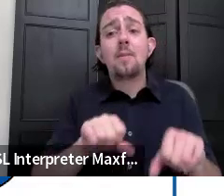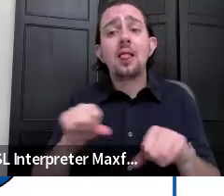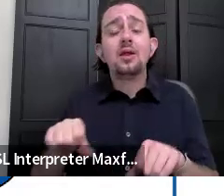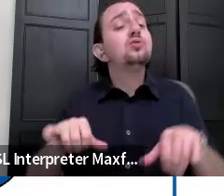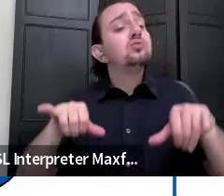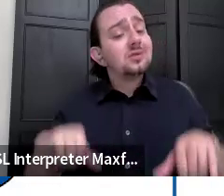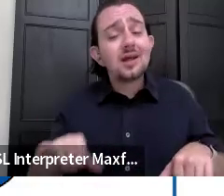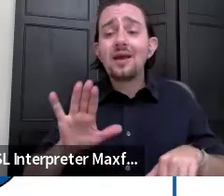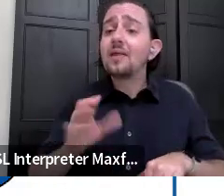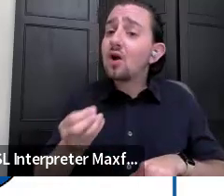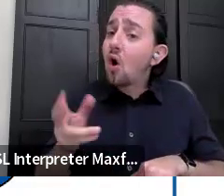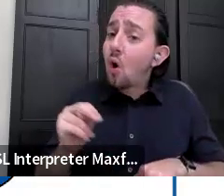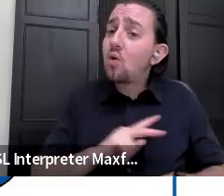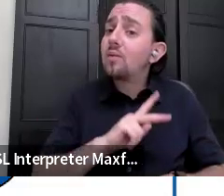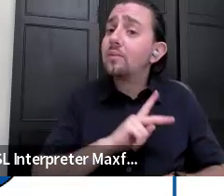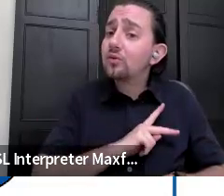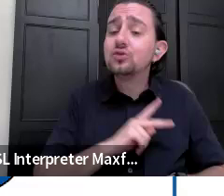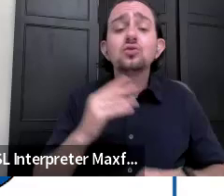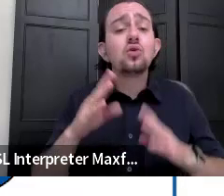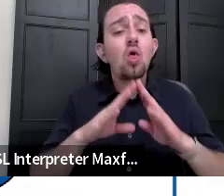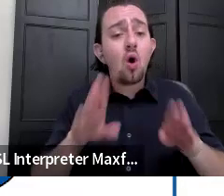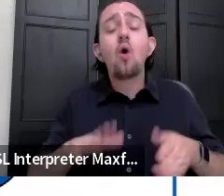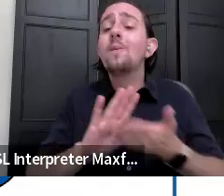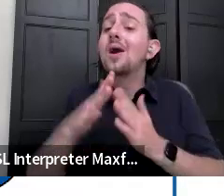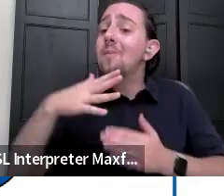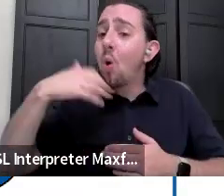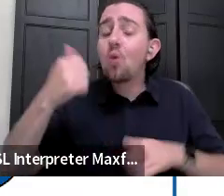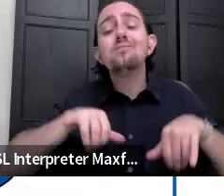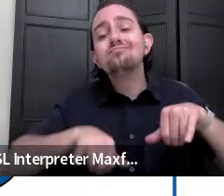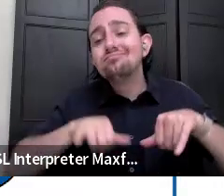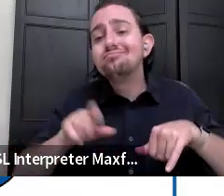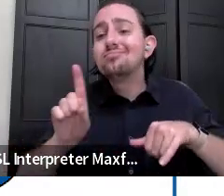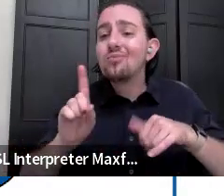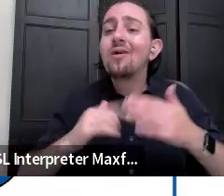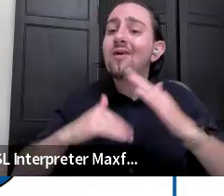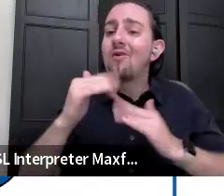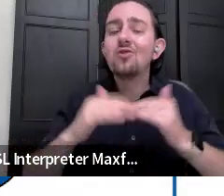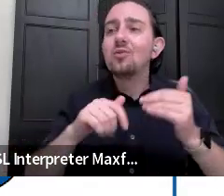so they don't have to go to a nursing home. And we saw how terrible nursing homes can be